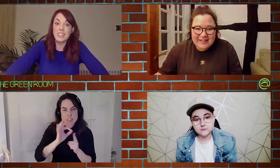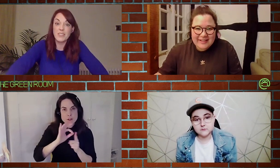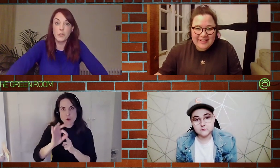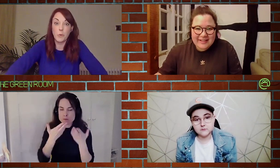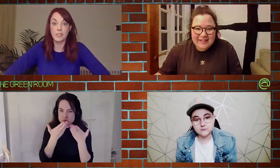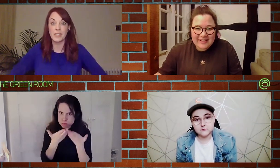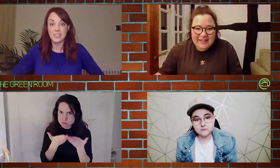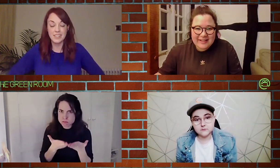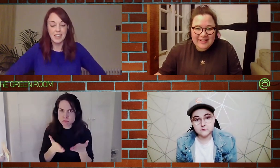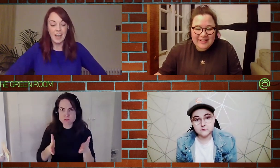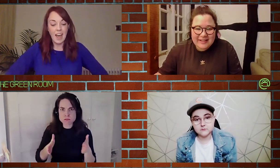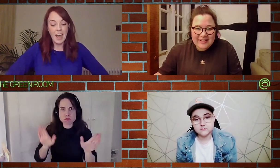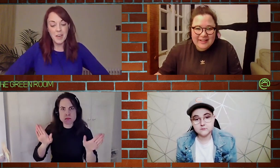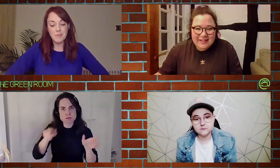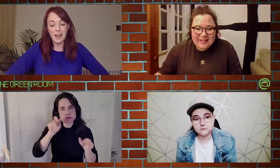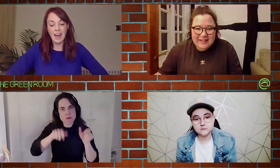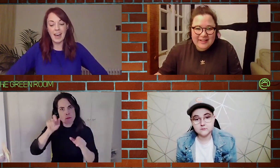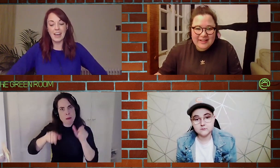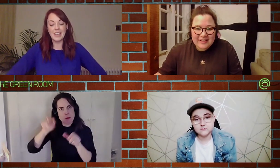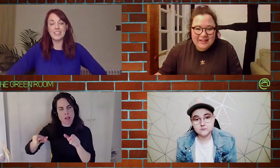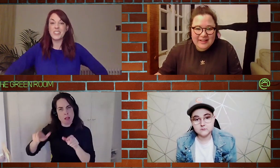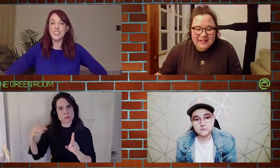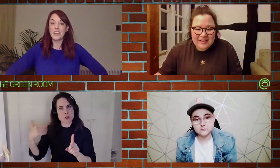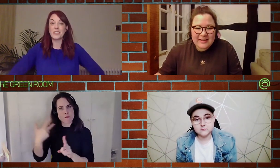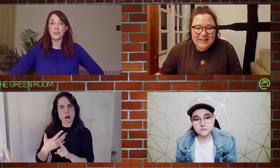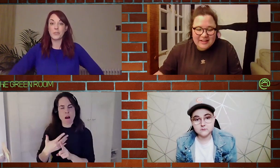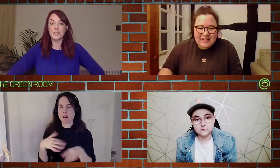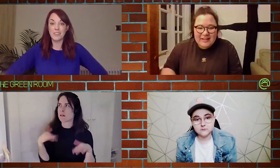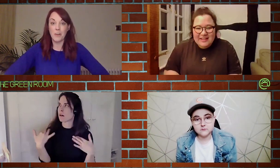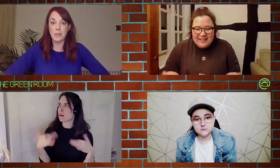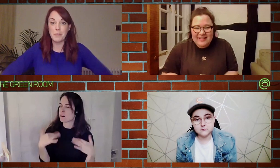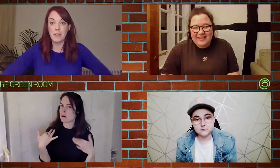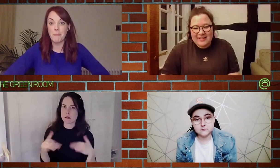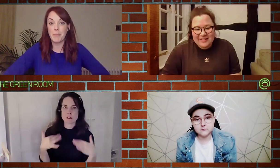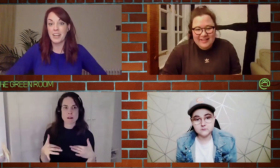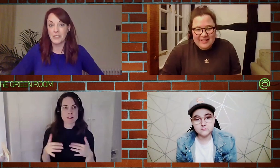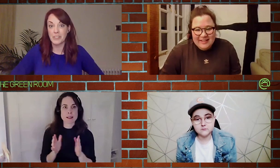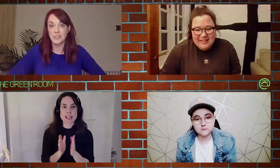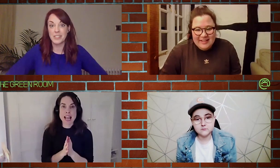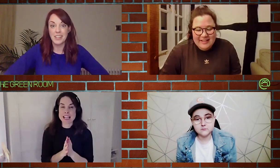video podcast. And it's just great to always start with a bit of background